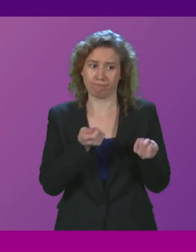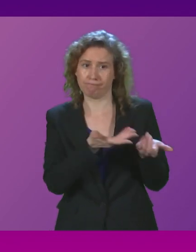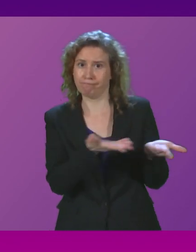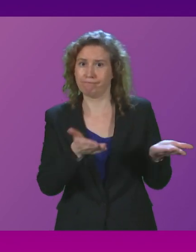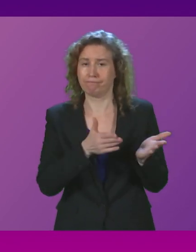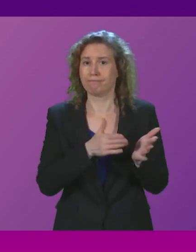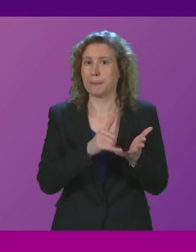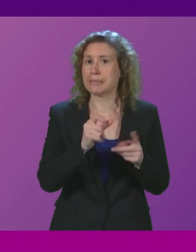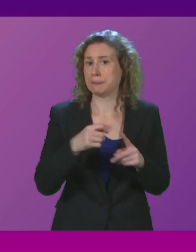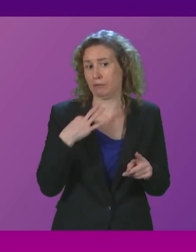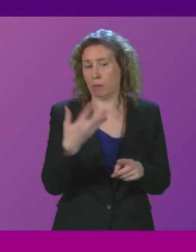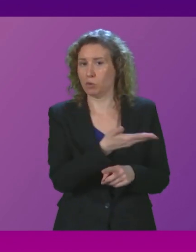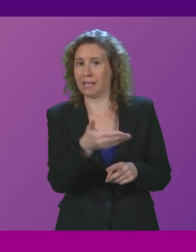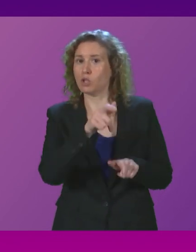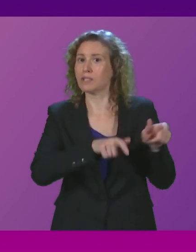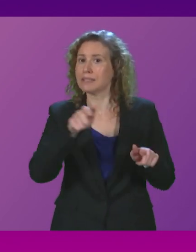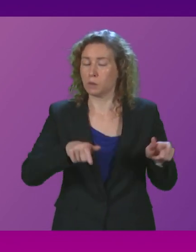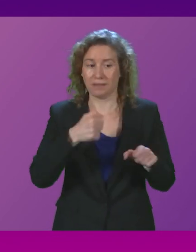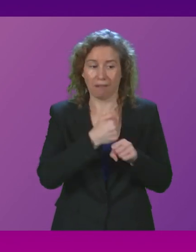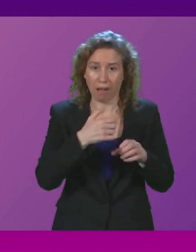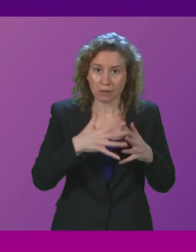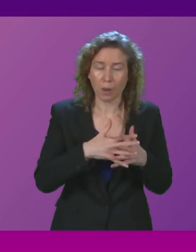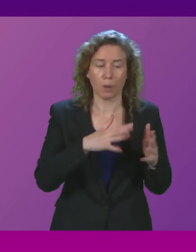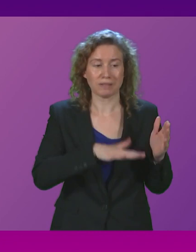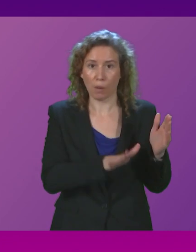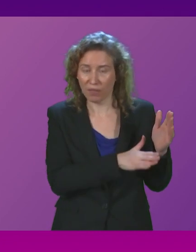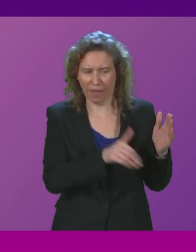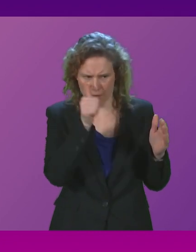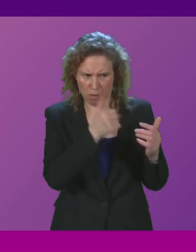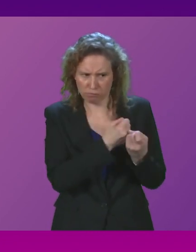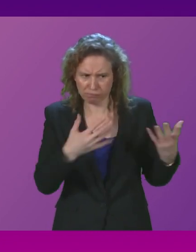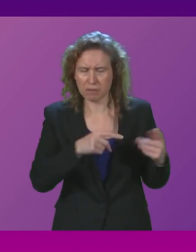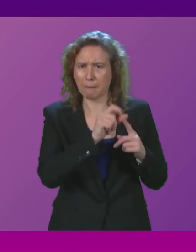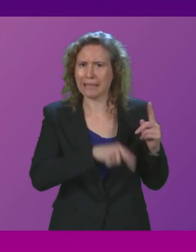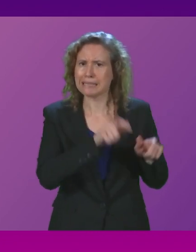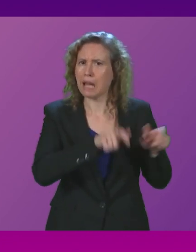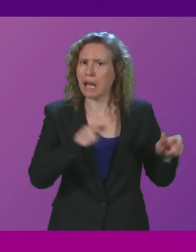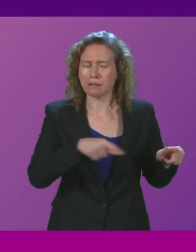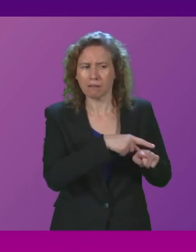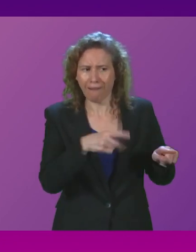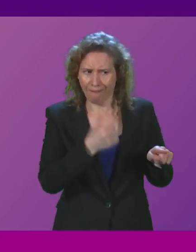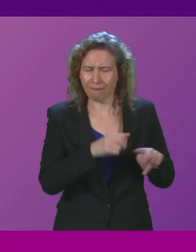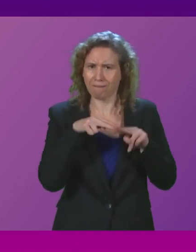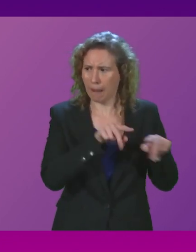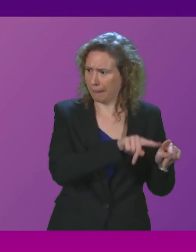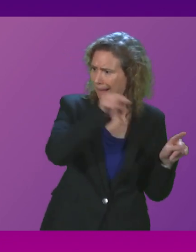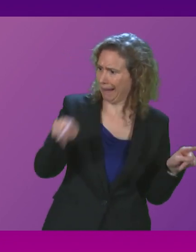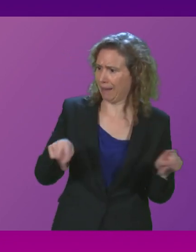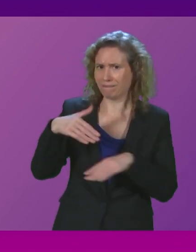proportion of my constituents in Glasgow Southside are of Pakistani origin and will have relatives affected by the flooding.